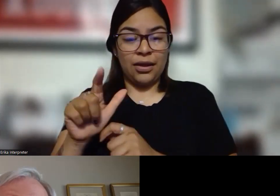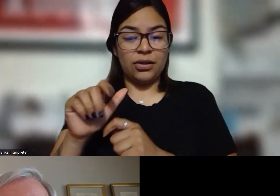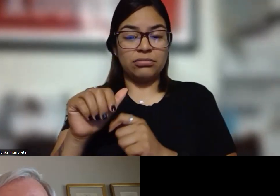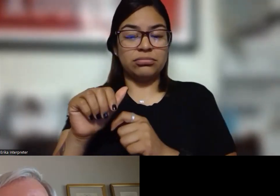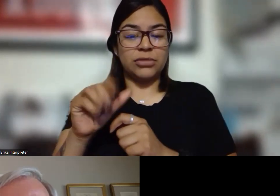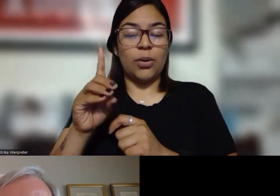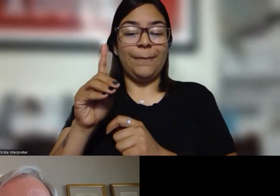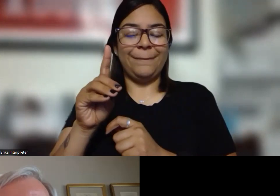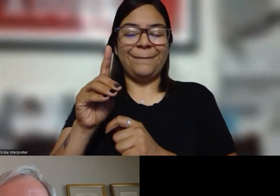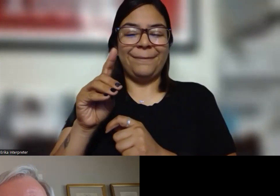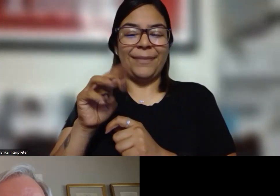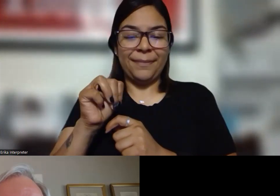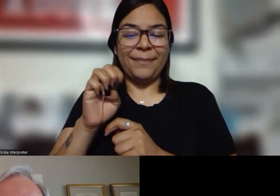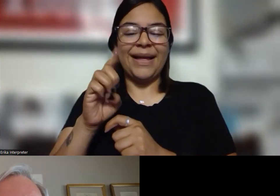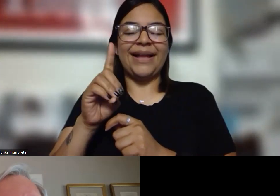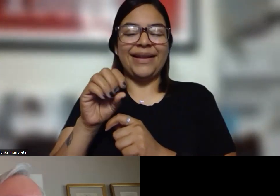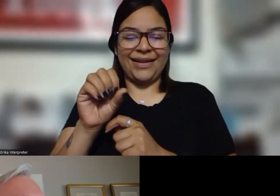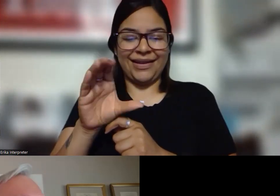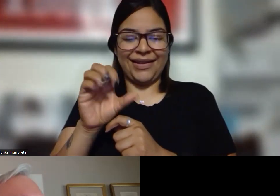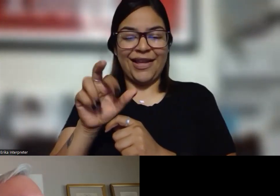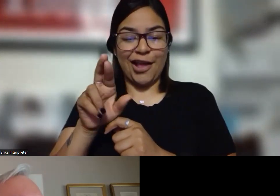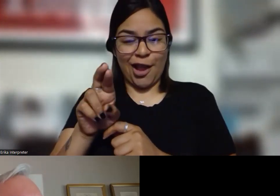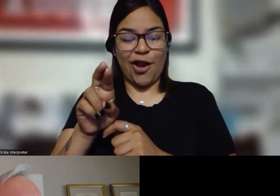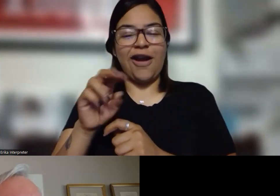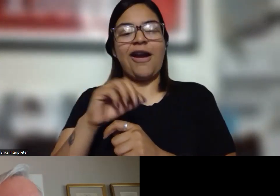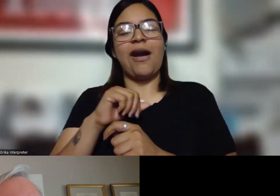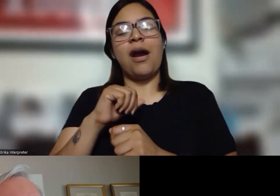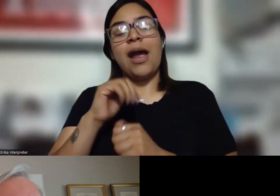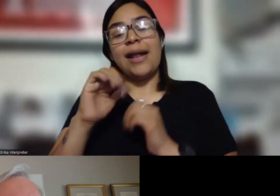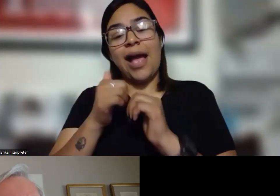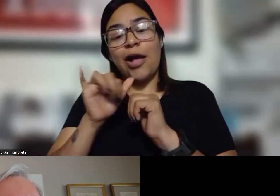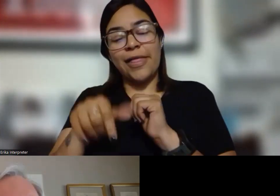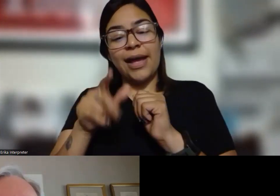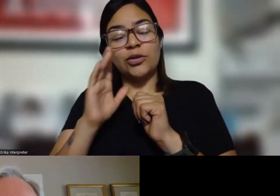reaching kind of the end of that process of uh research at this point and we're looking to make